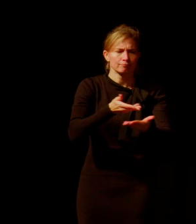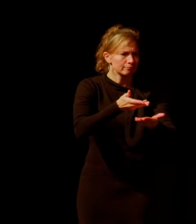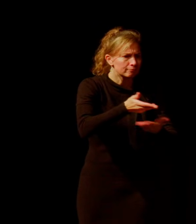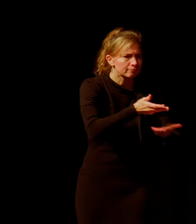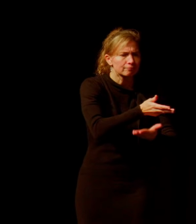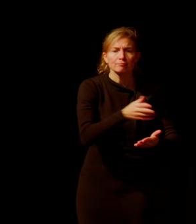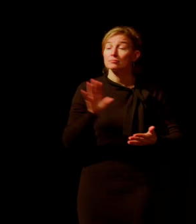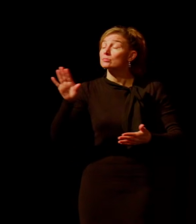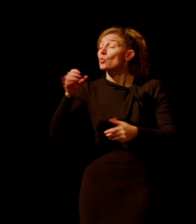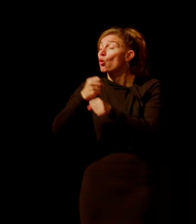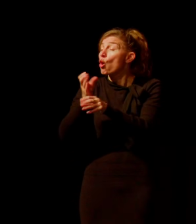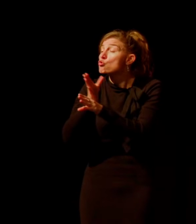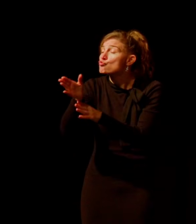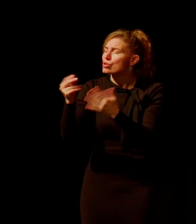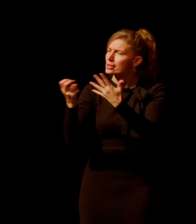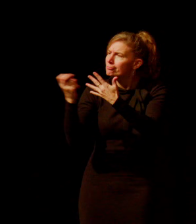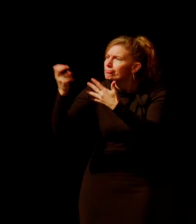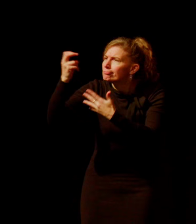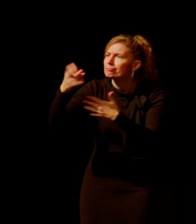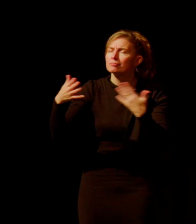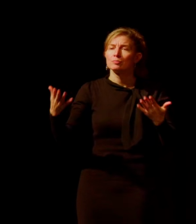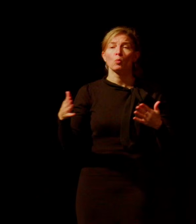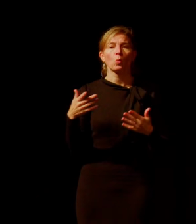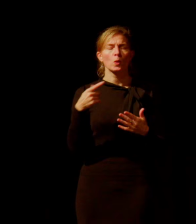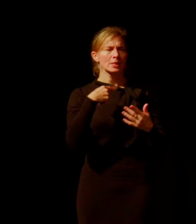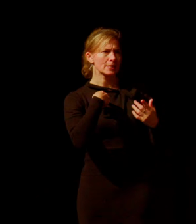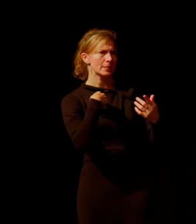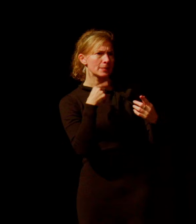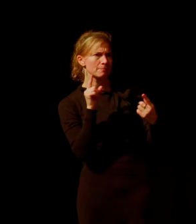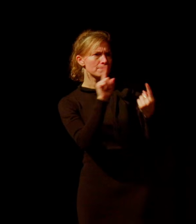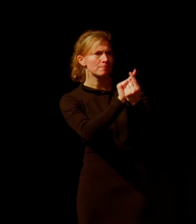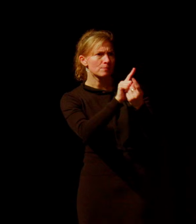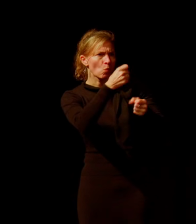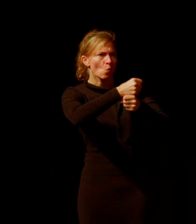negotiate bigger packages and opportunities they rightfully deserve.